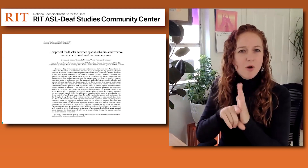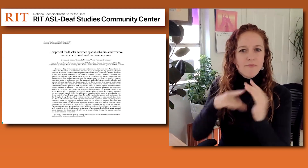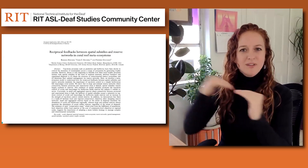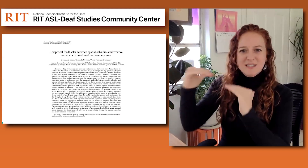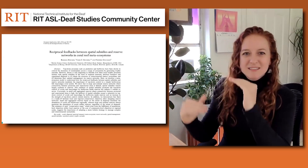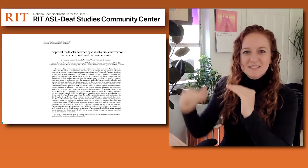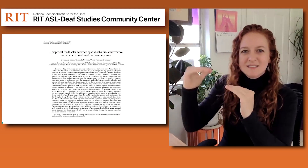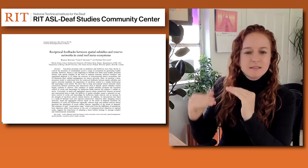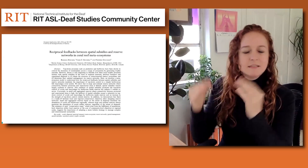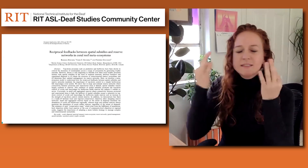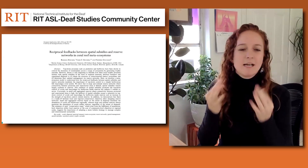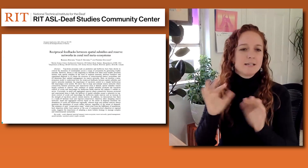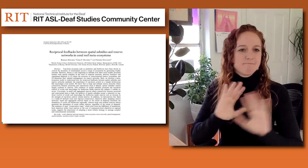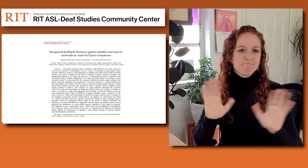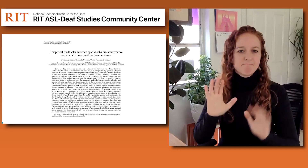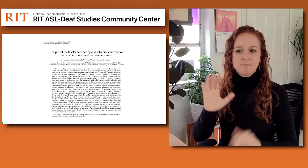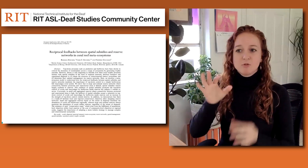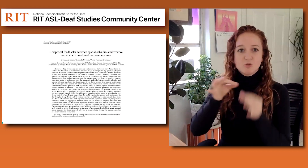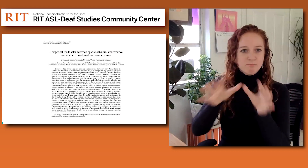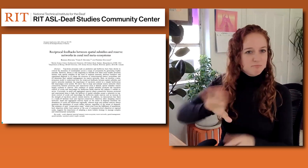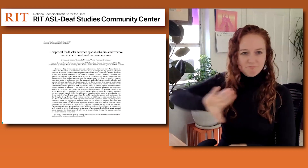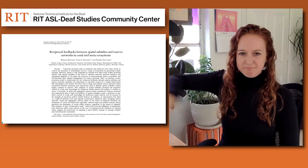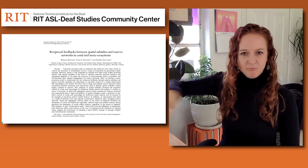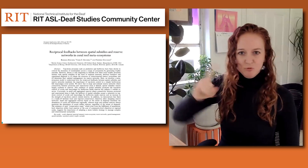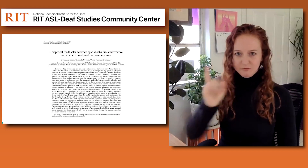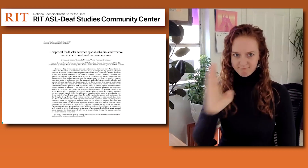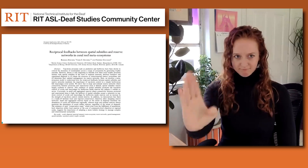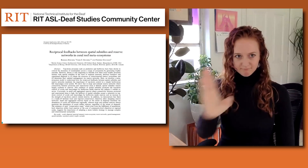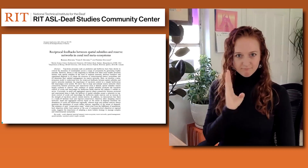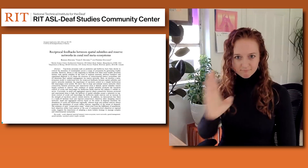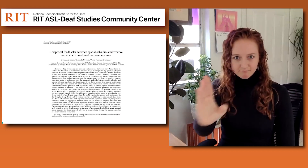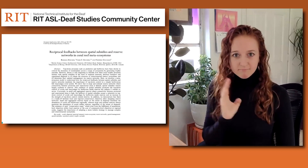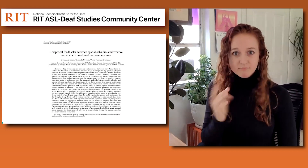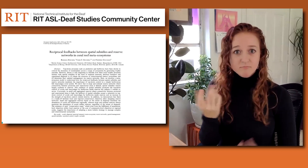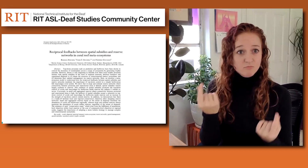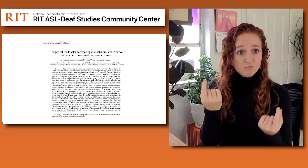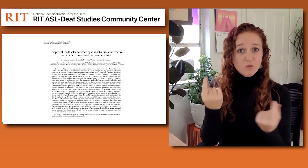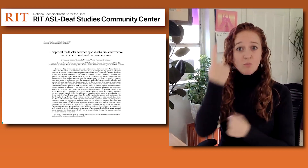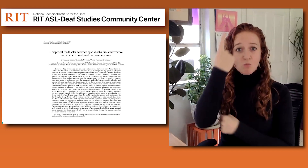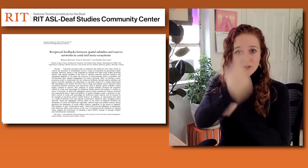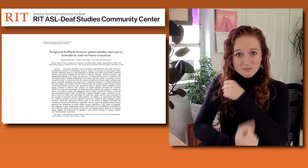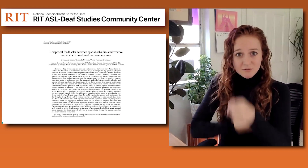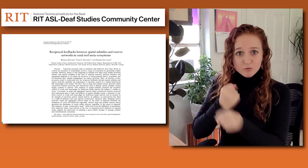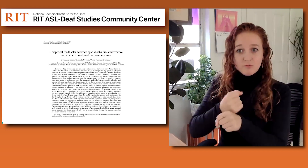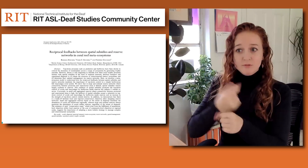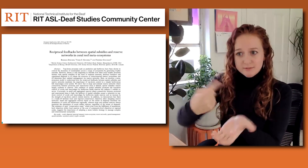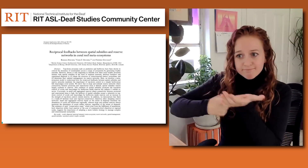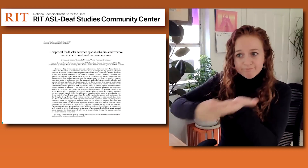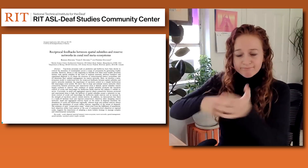The interpreter didn't have enough background knowledge to understand what we were talking about as field experts.